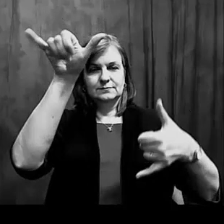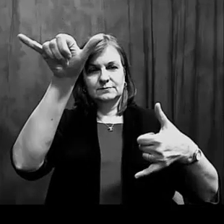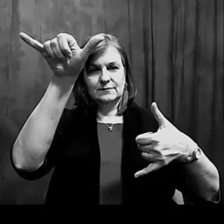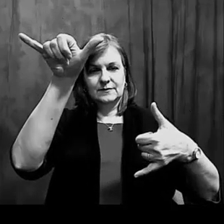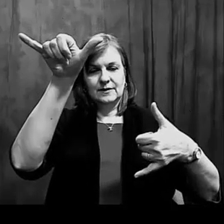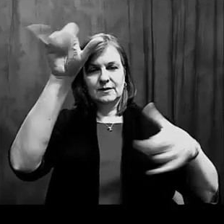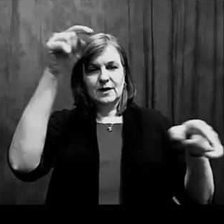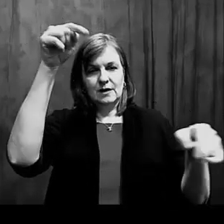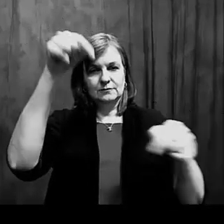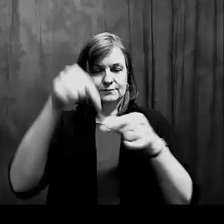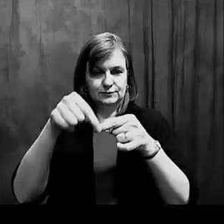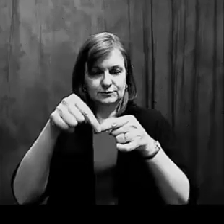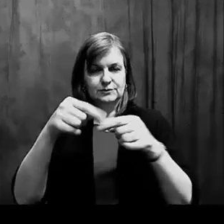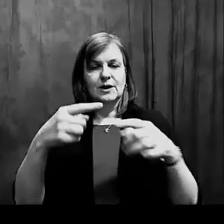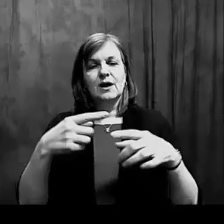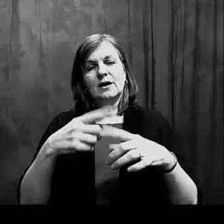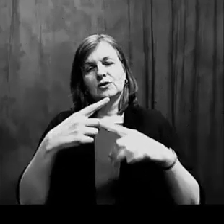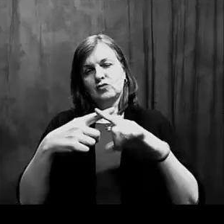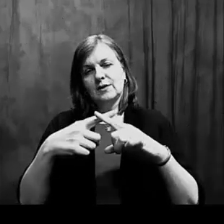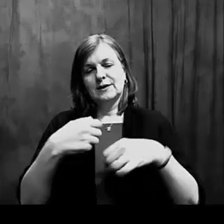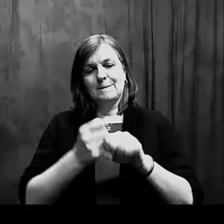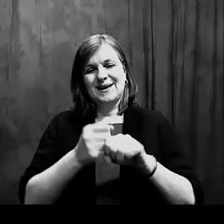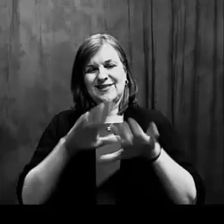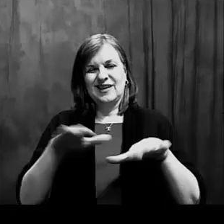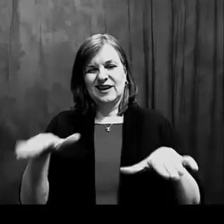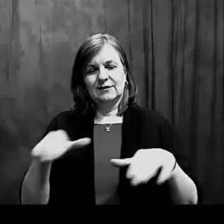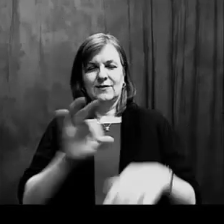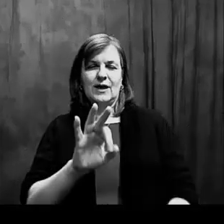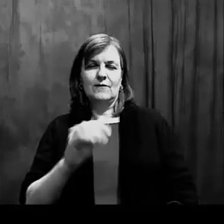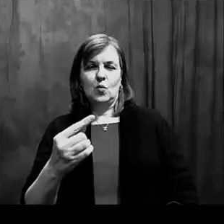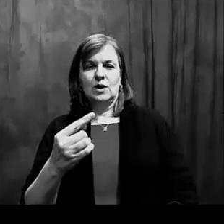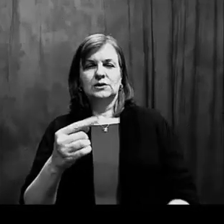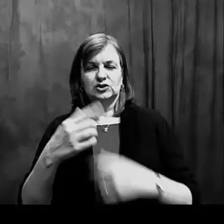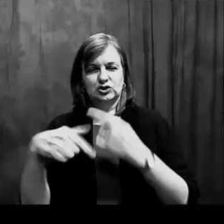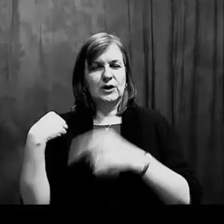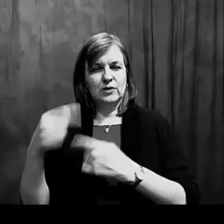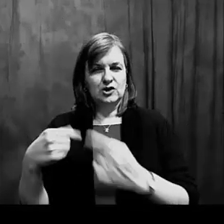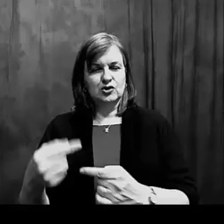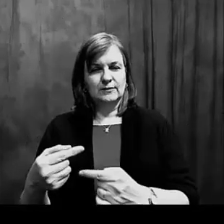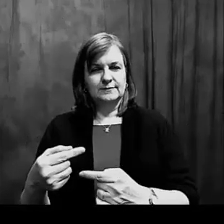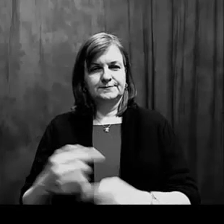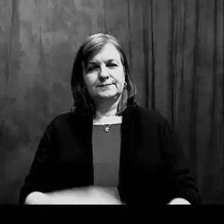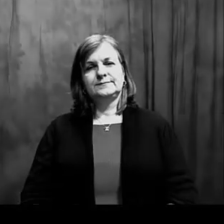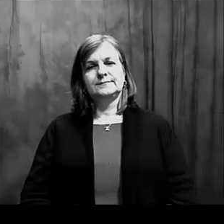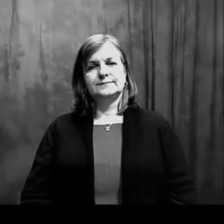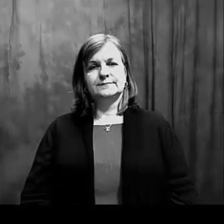big "Y" little "y" this goes here -- this goes here